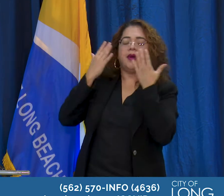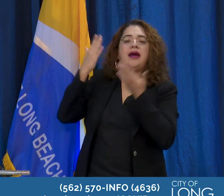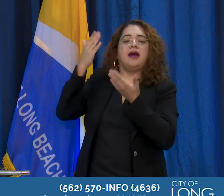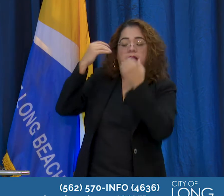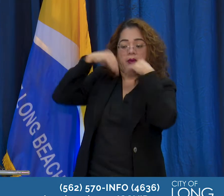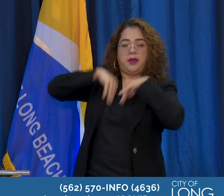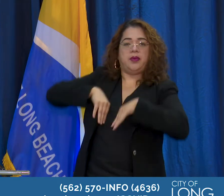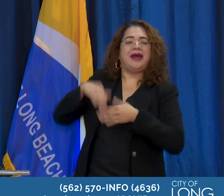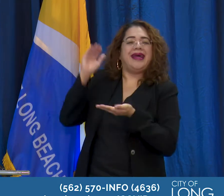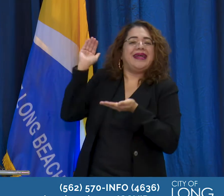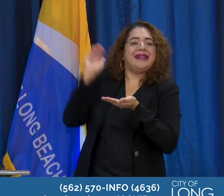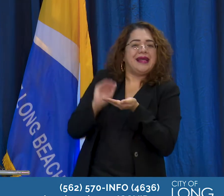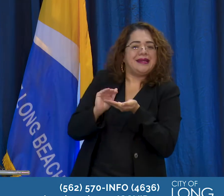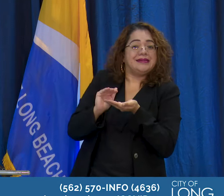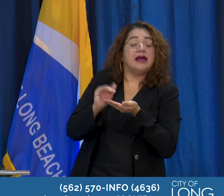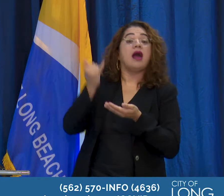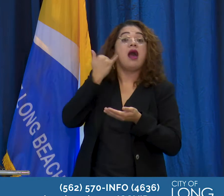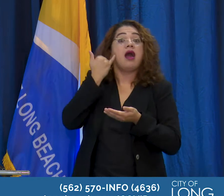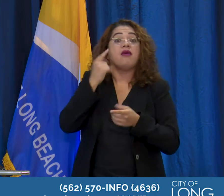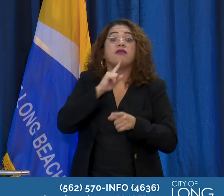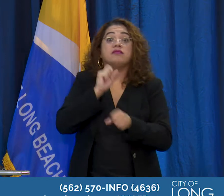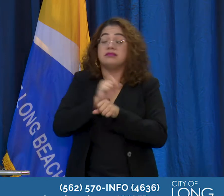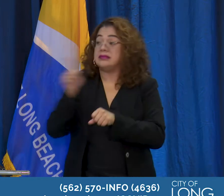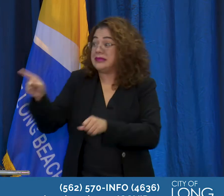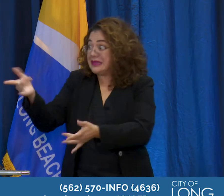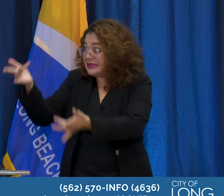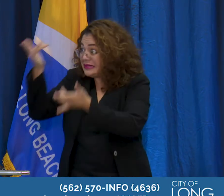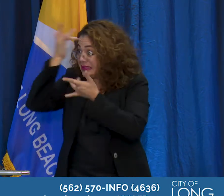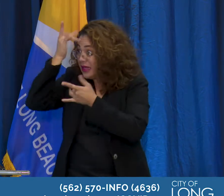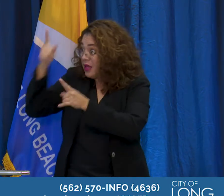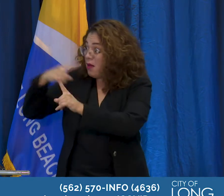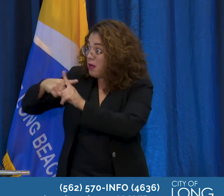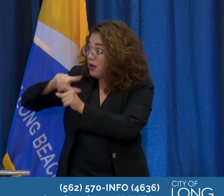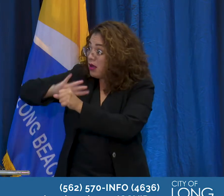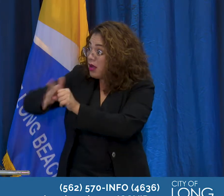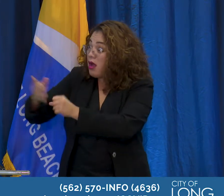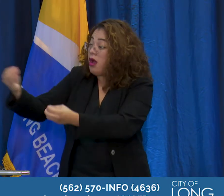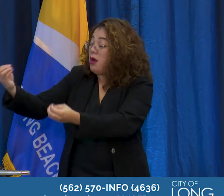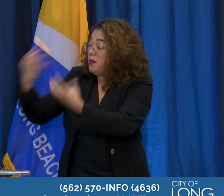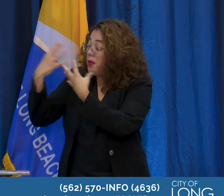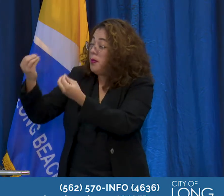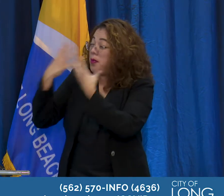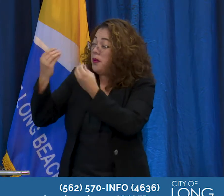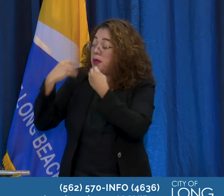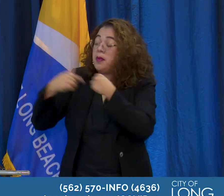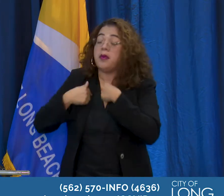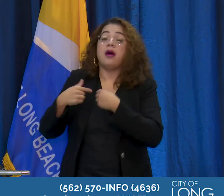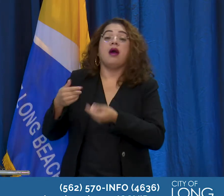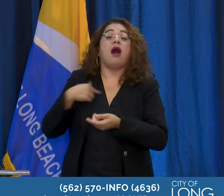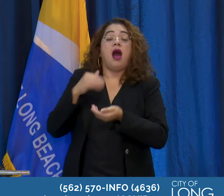may be milder or even nonexistent compared to someone who's not wearing a face covering.